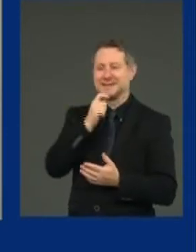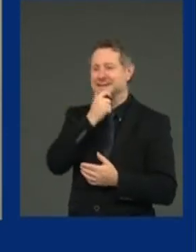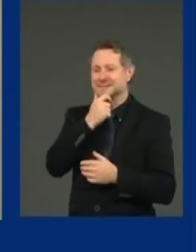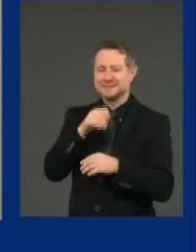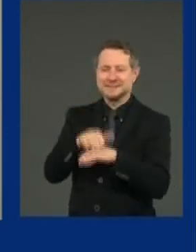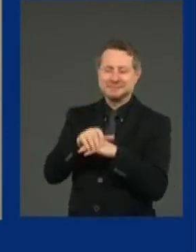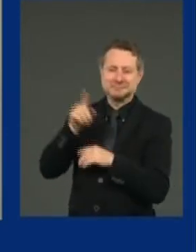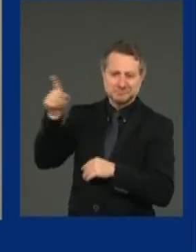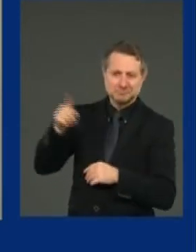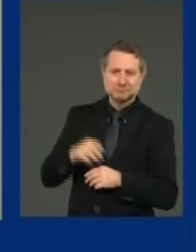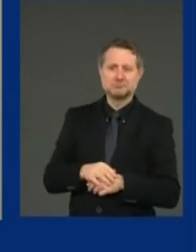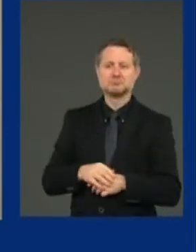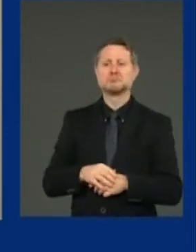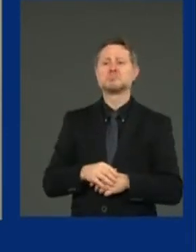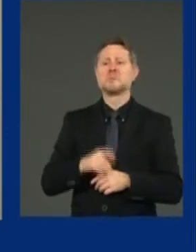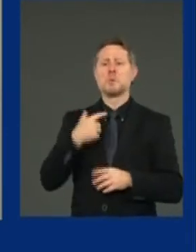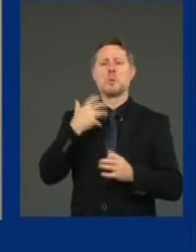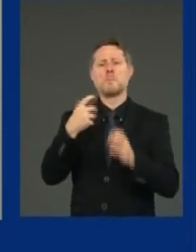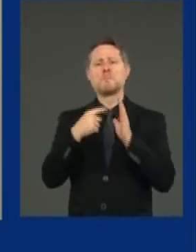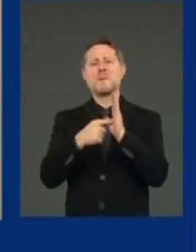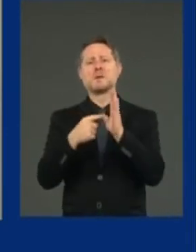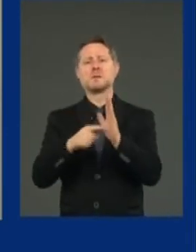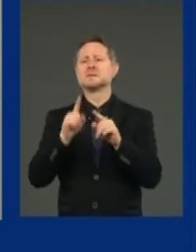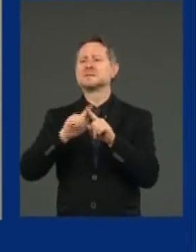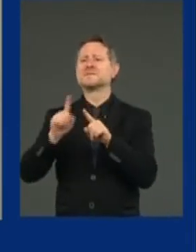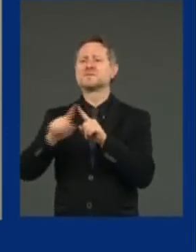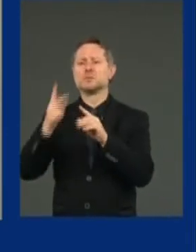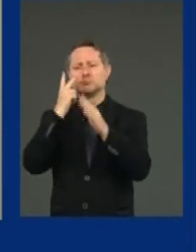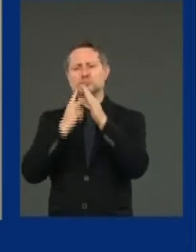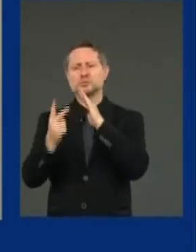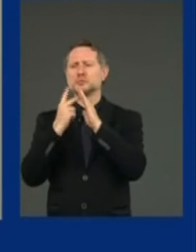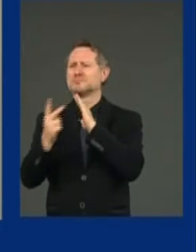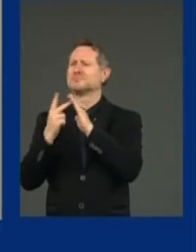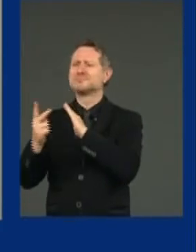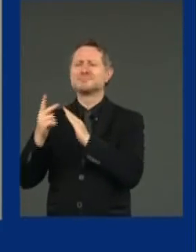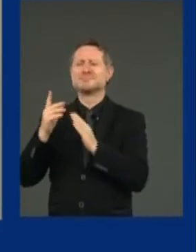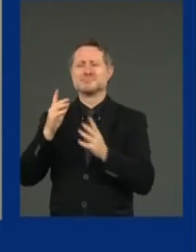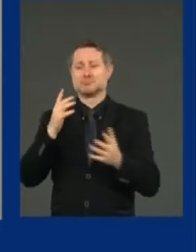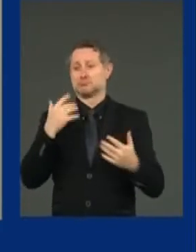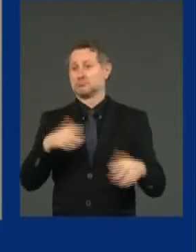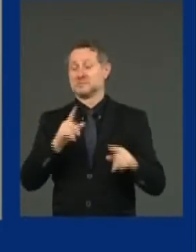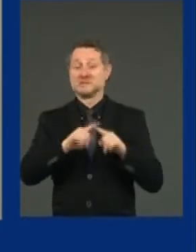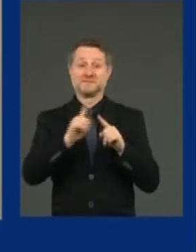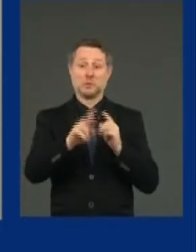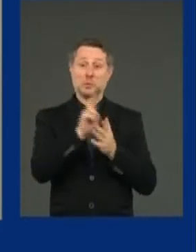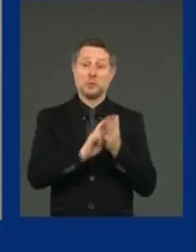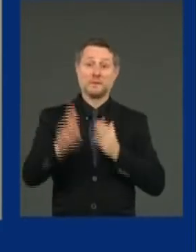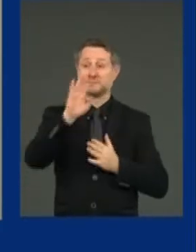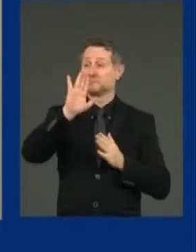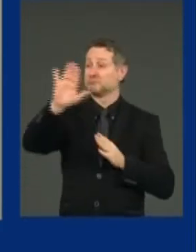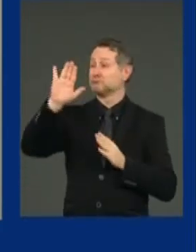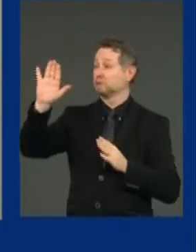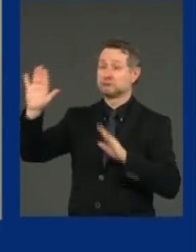THE IMPERIAL COLLEGE IN LONDON, WE HAVE HAD A NUMBER OF PROJECTION MODELS THAT WERE DONE